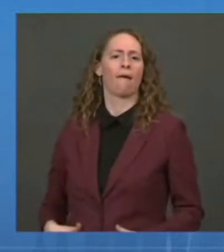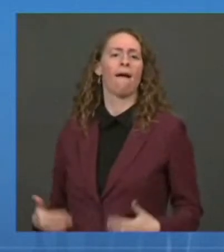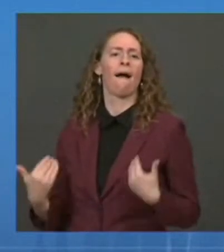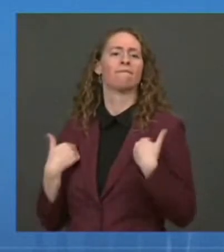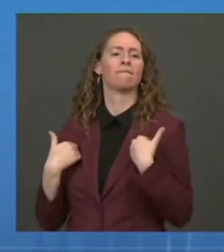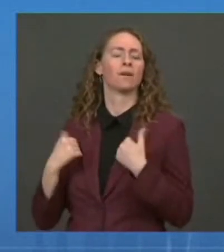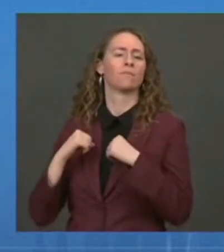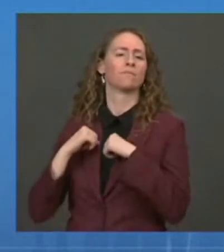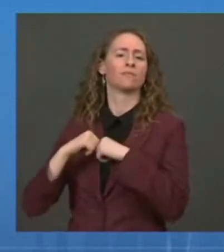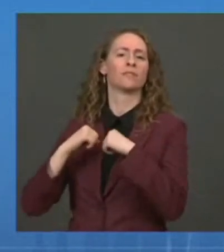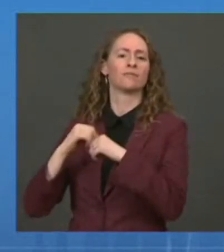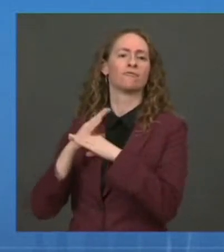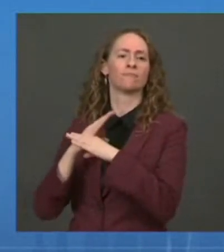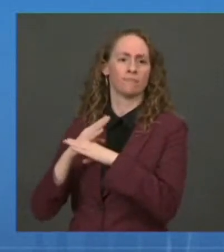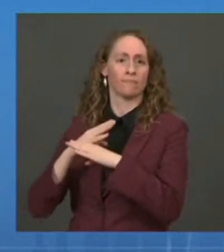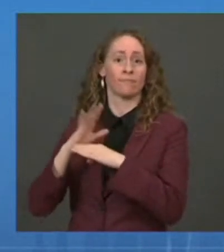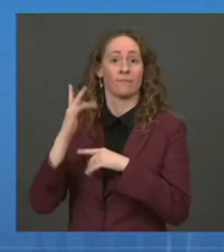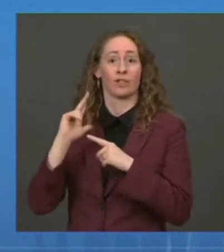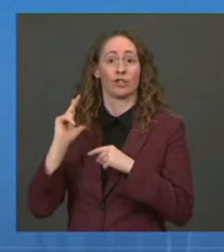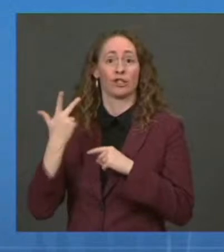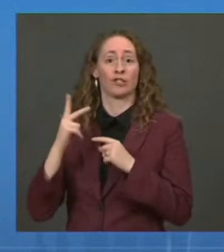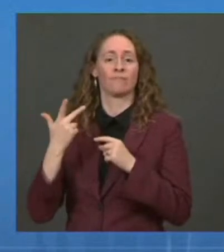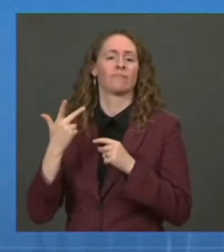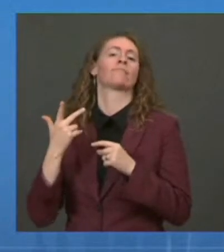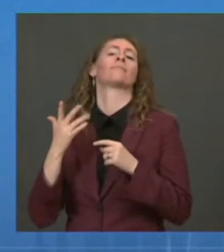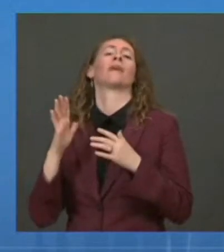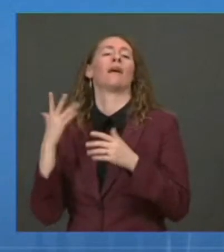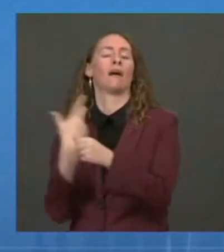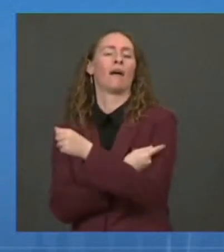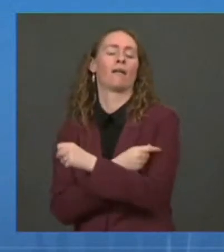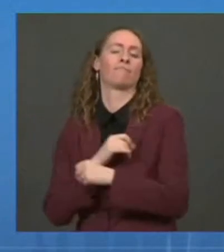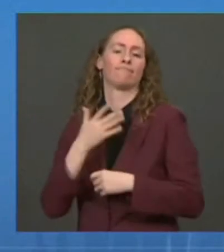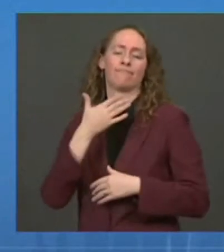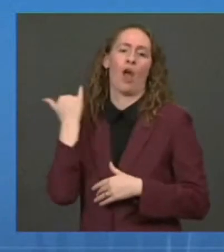ONE MONTH AFTER THE THIRD DOSE